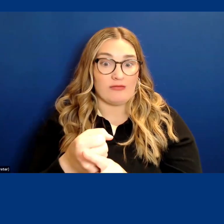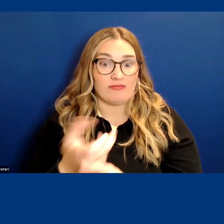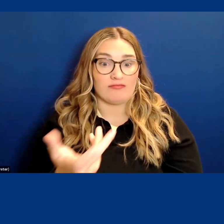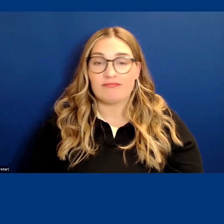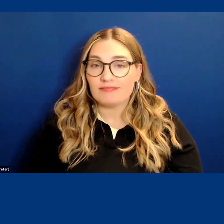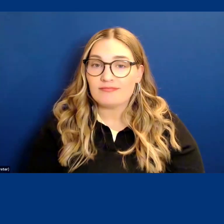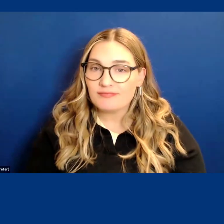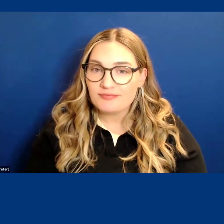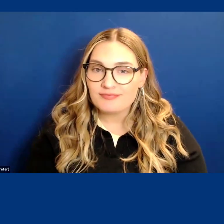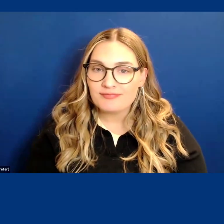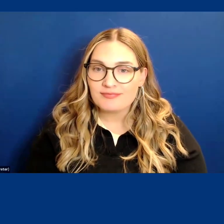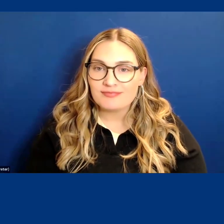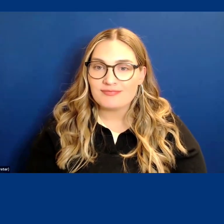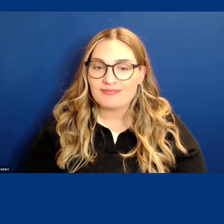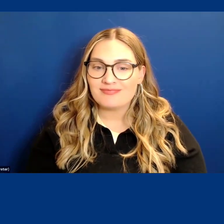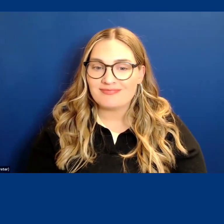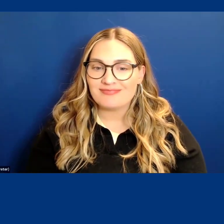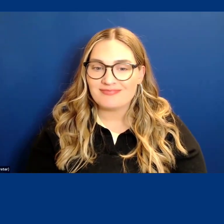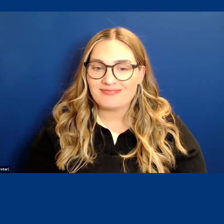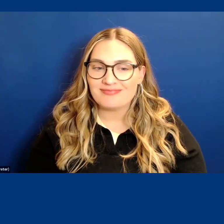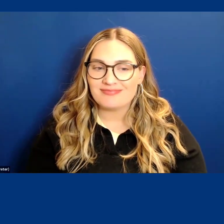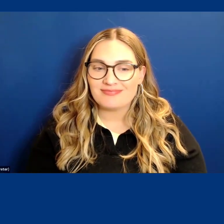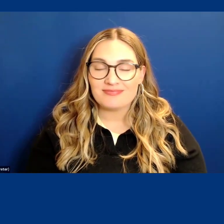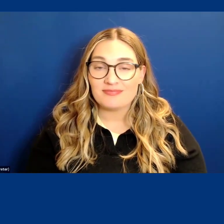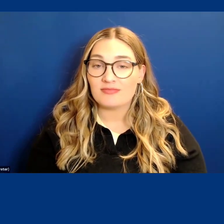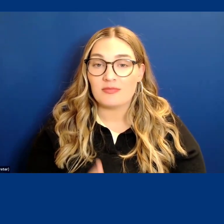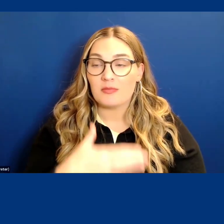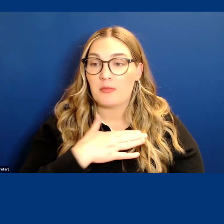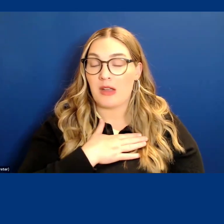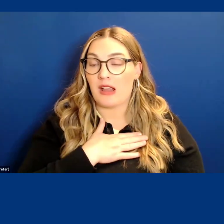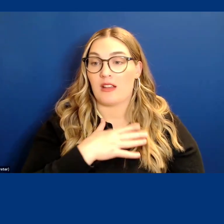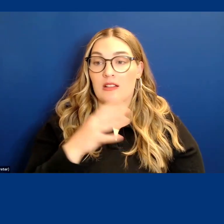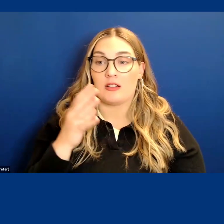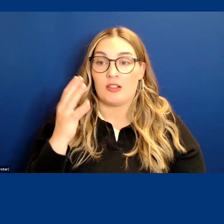Well, my experience in becoming a parent